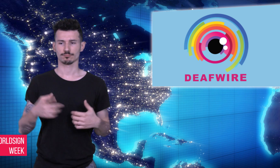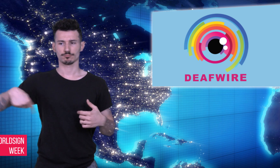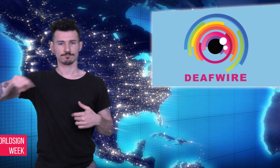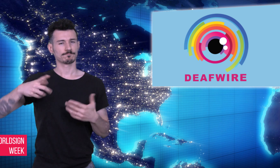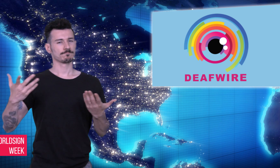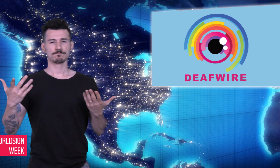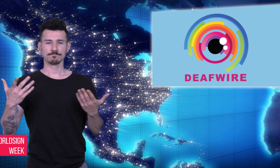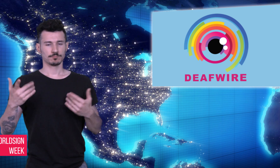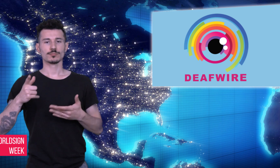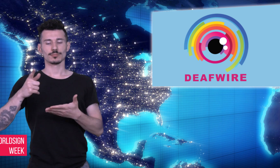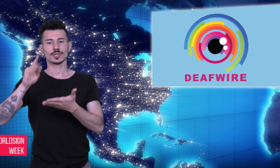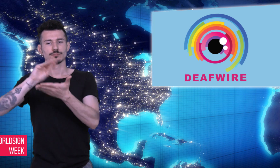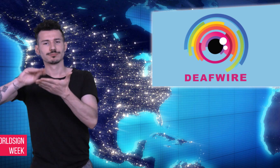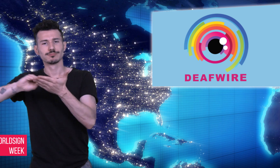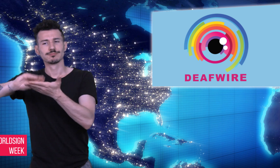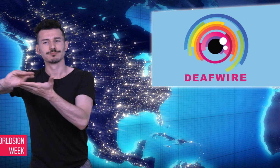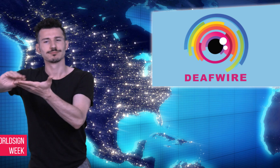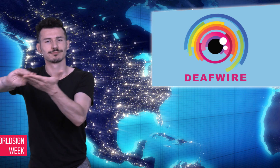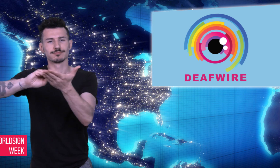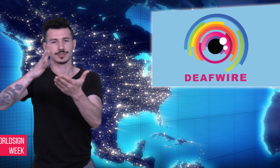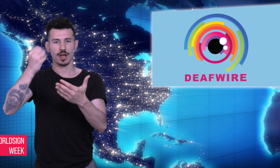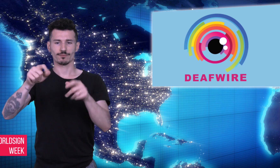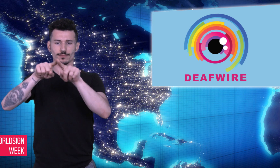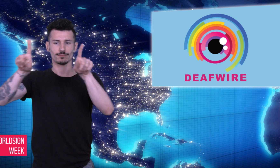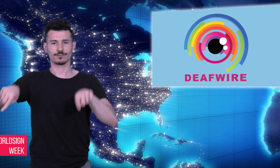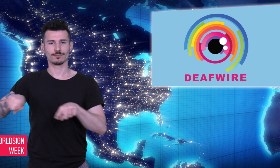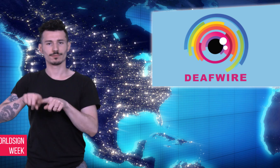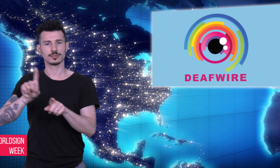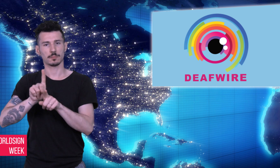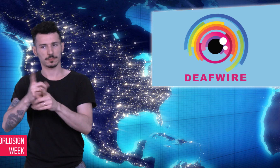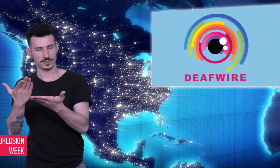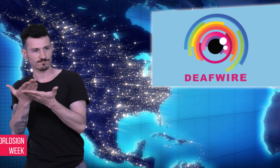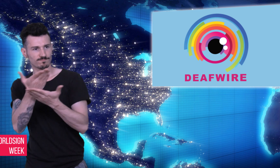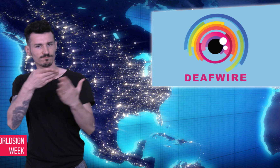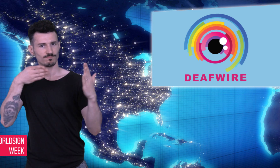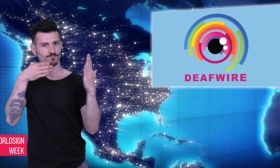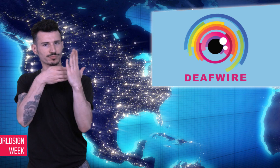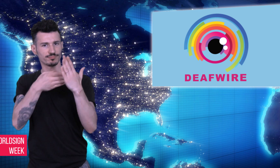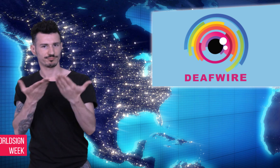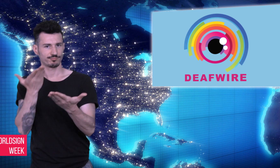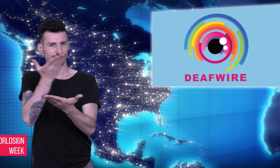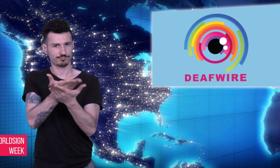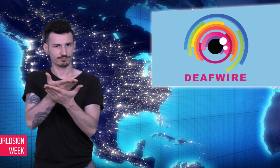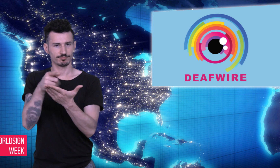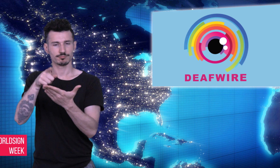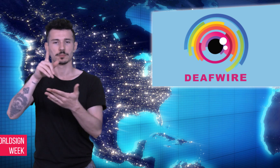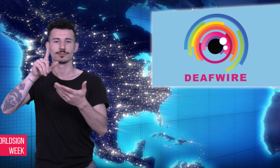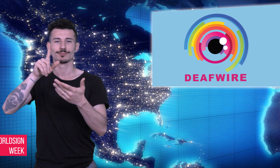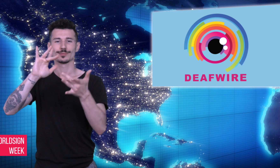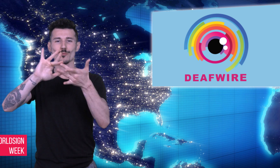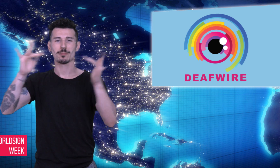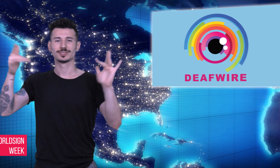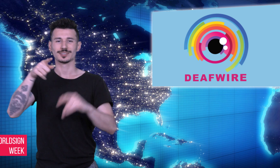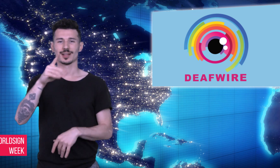listening to the people. Deaf Australia is calling on the